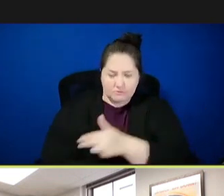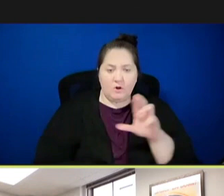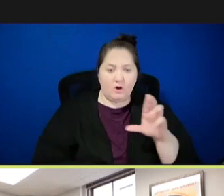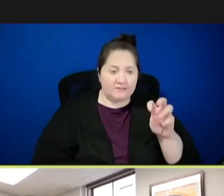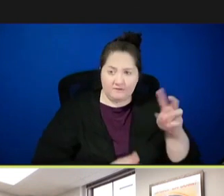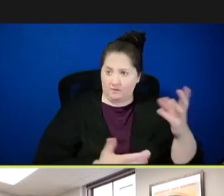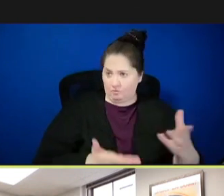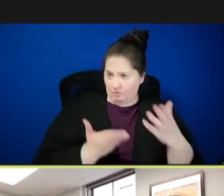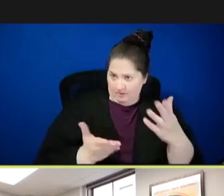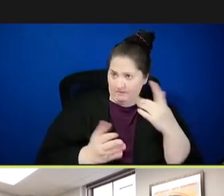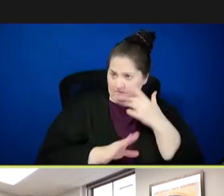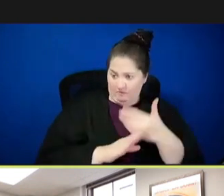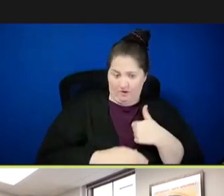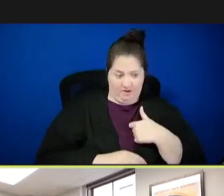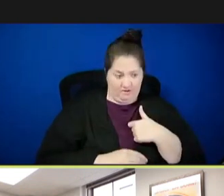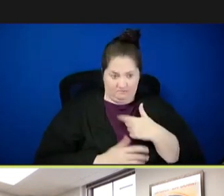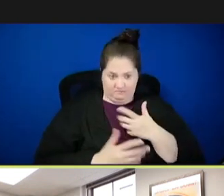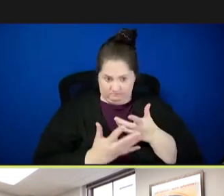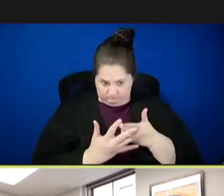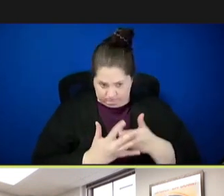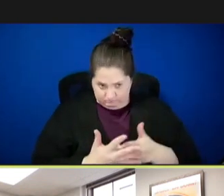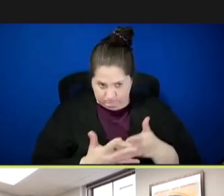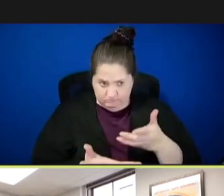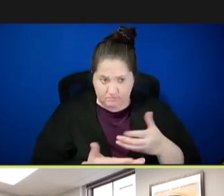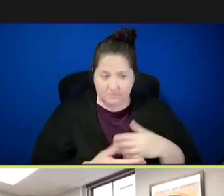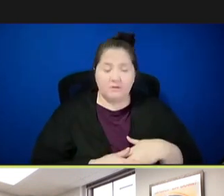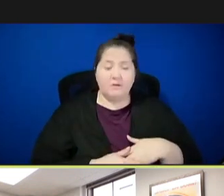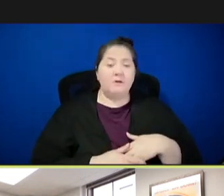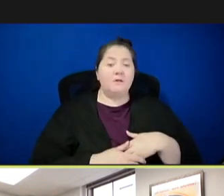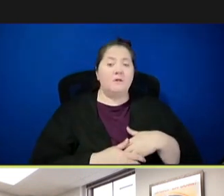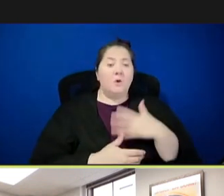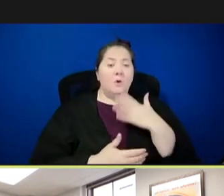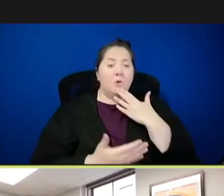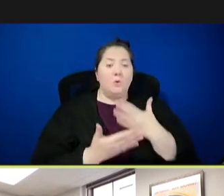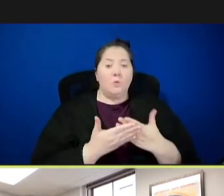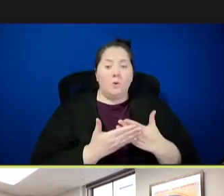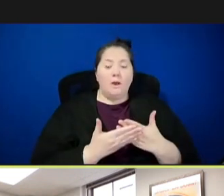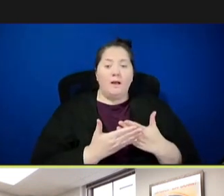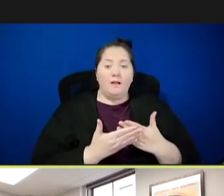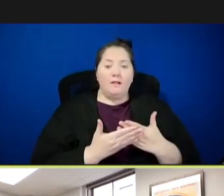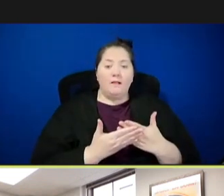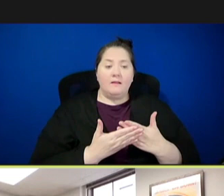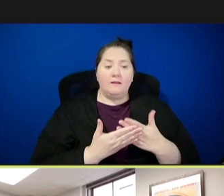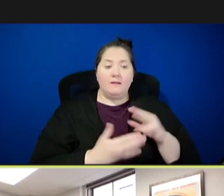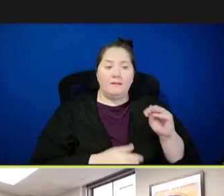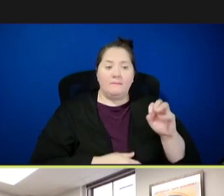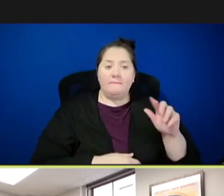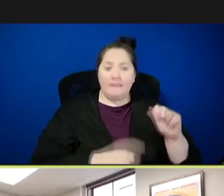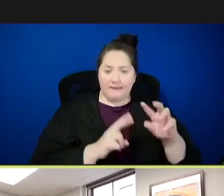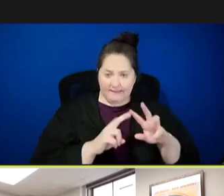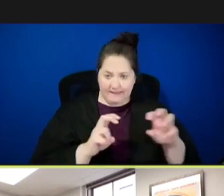get it into the conversation. This is really a well done-- that analysis. As I said previously,